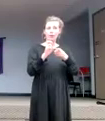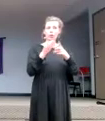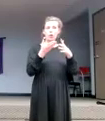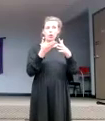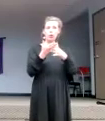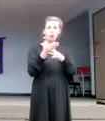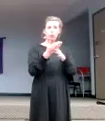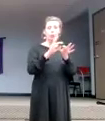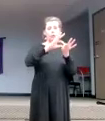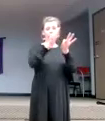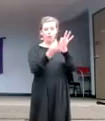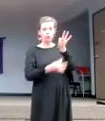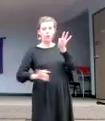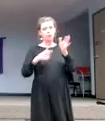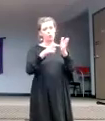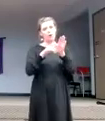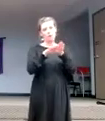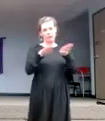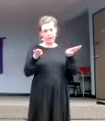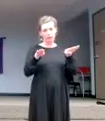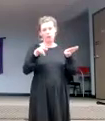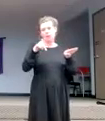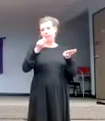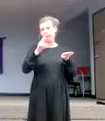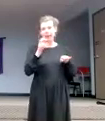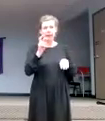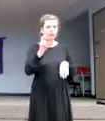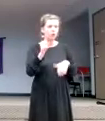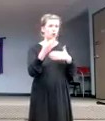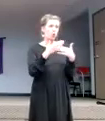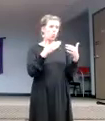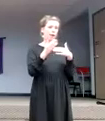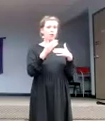required for the lateral. And that includes papers, whatever we may be crossing. So we